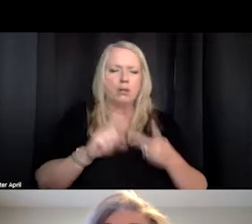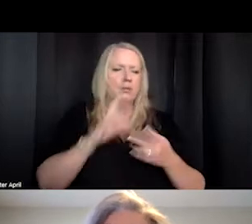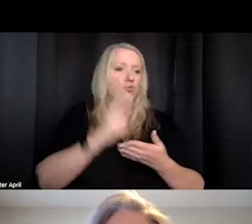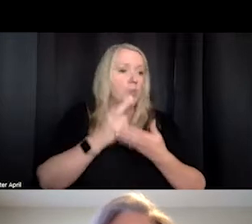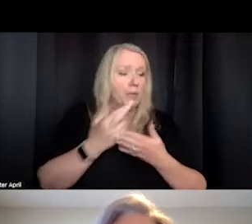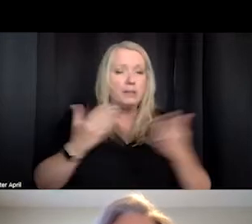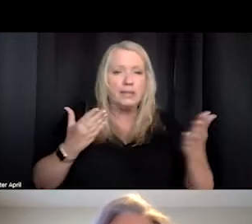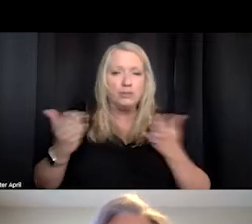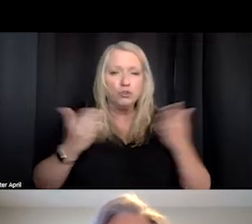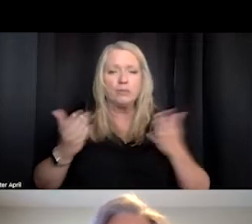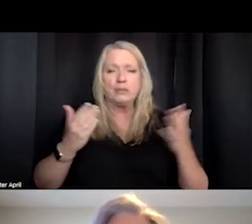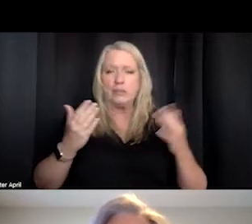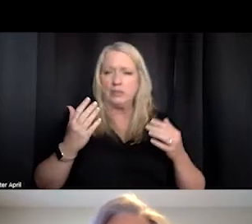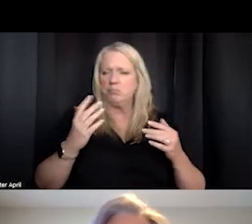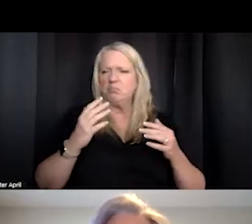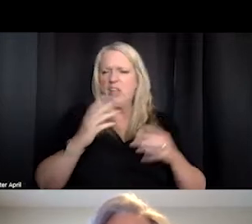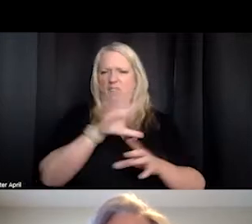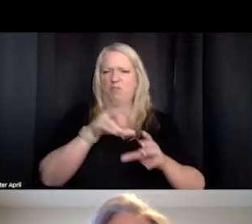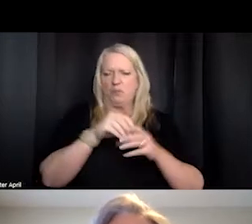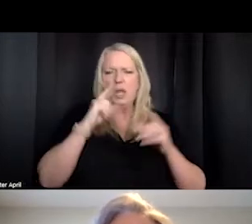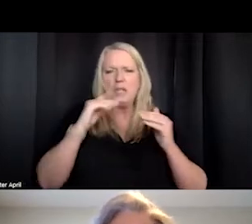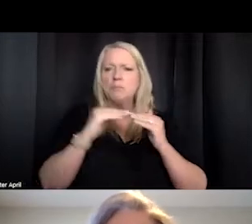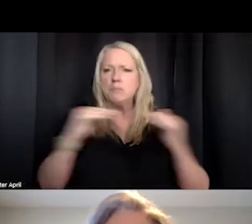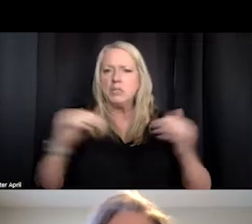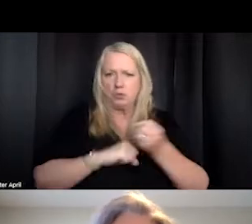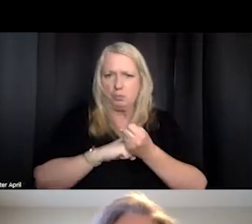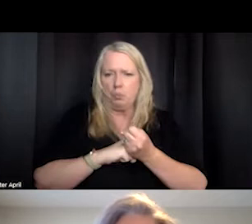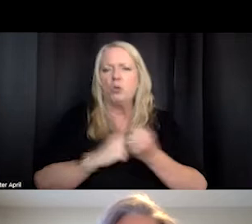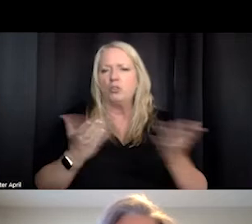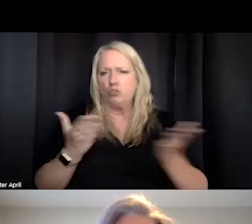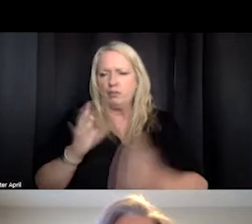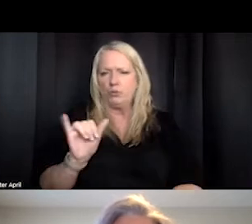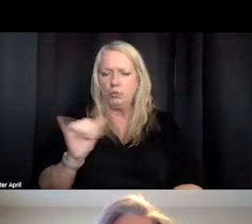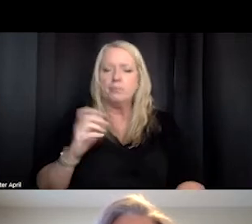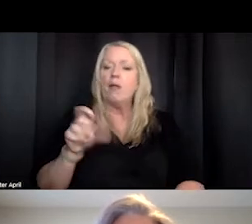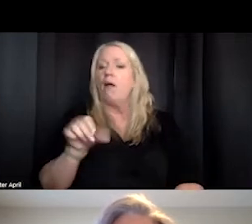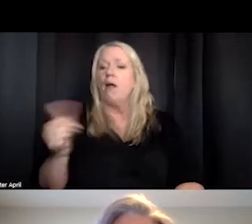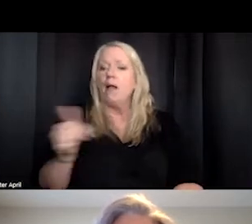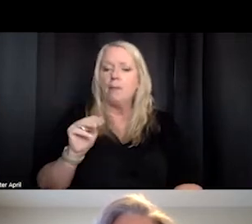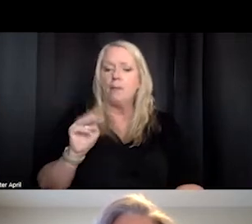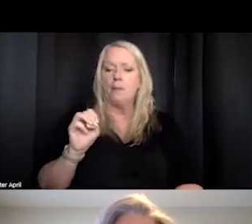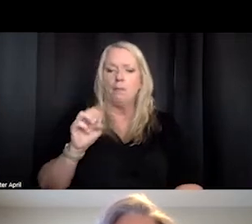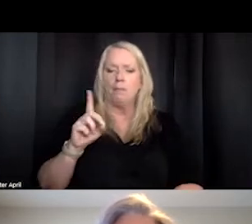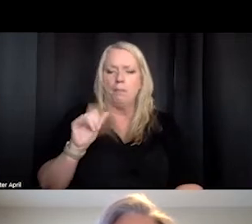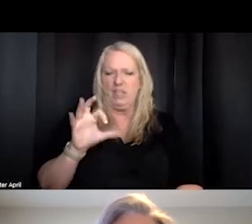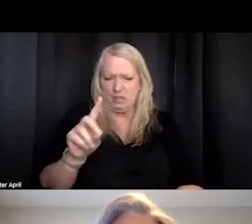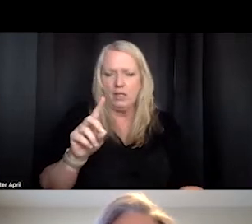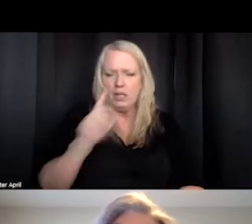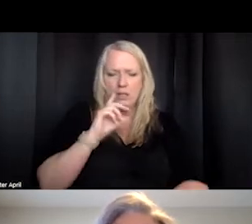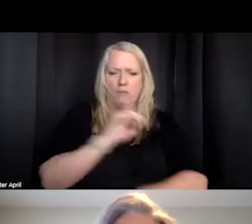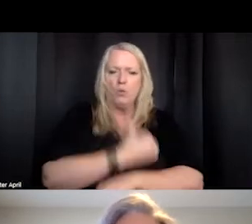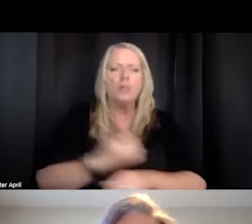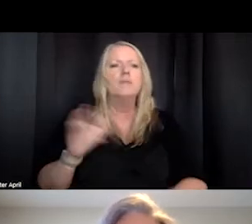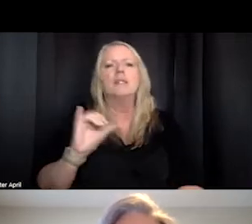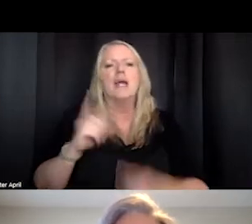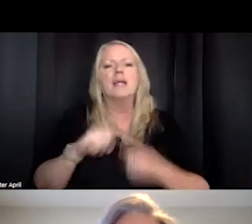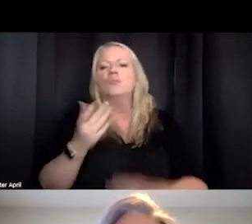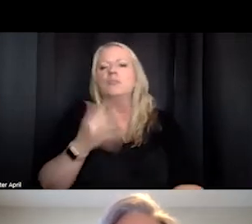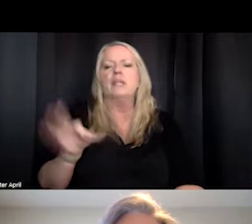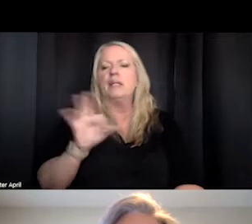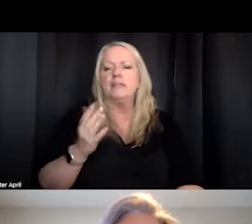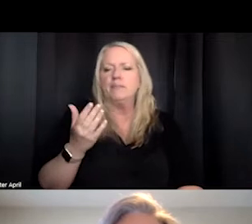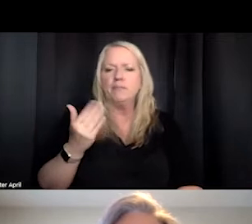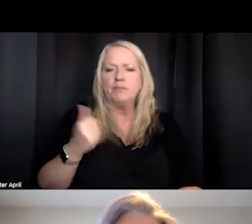THAT INCLUDES, PEER SUPPORT SERVICES. OTHER AUTHORITIES CAN BE USED. THE 115, I, STATE PLAN,